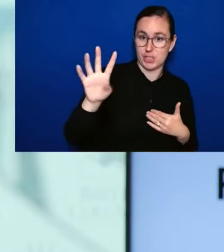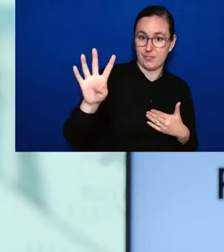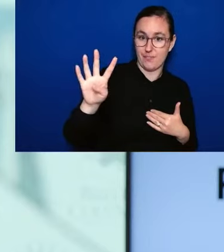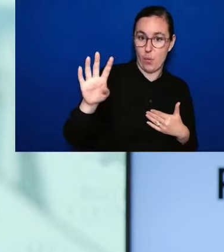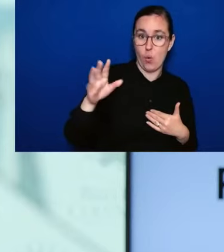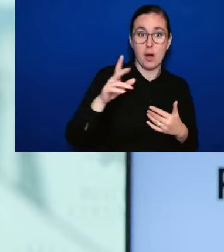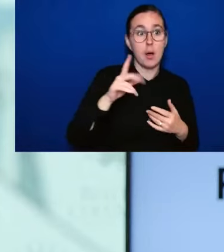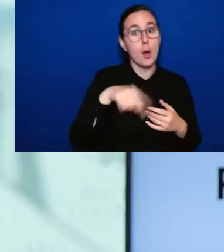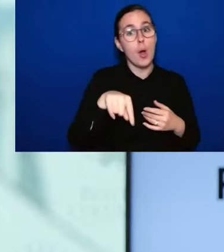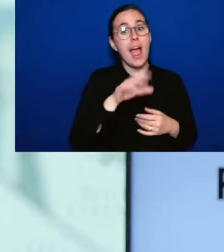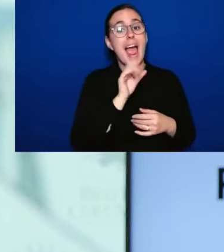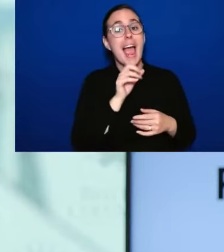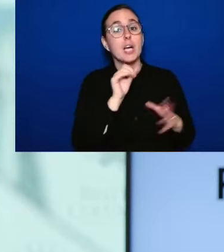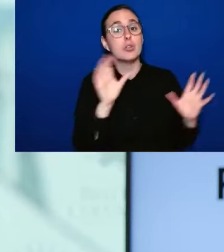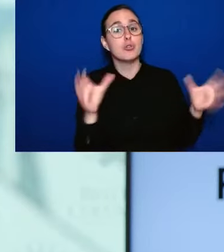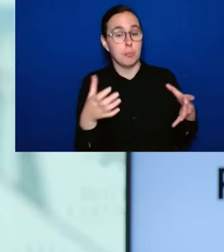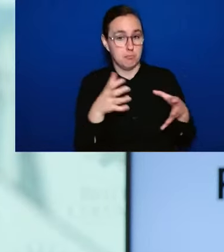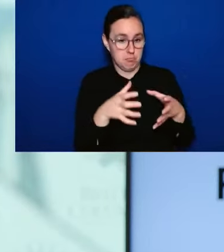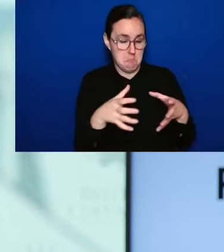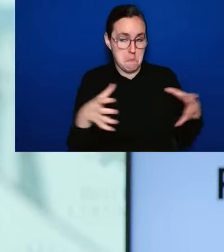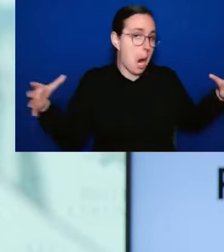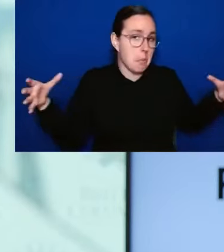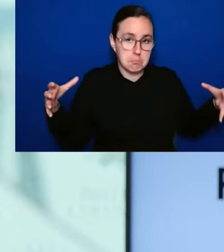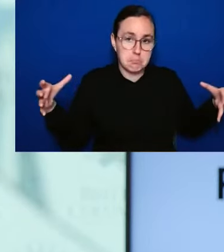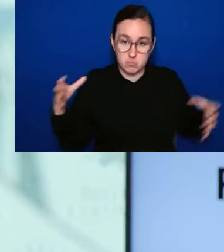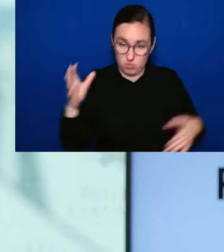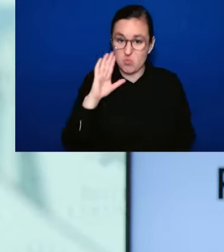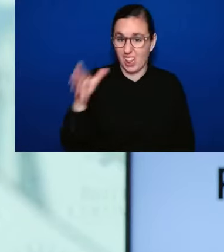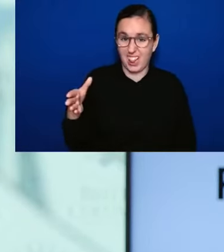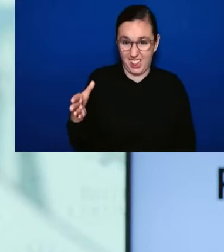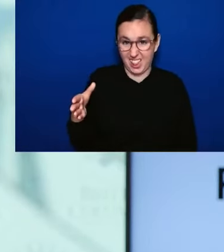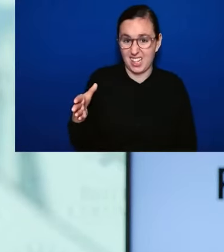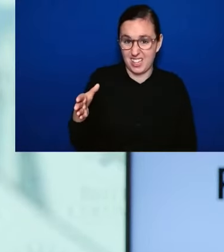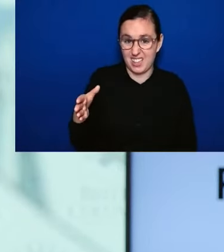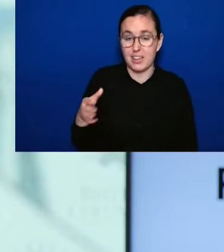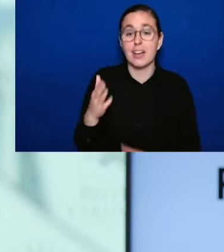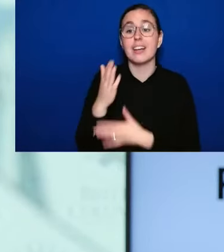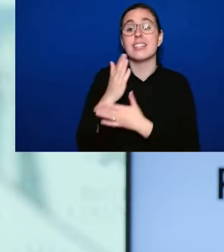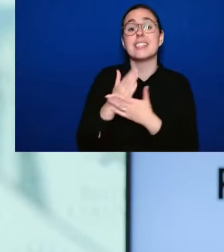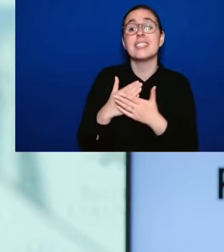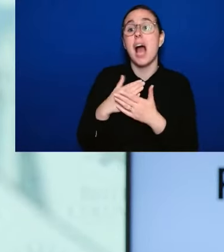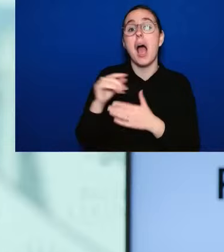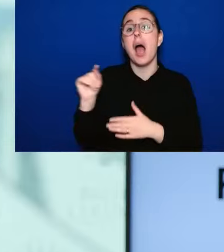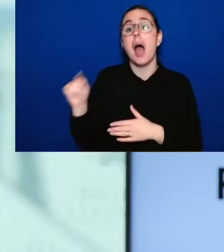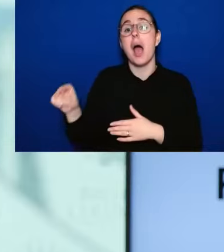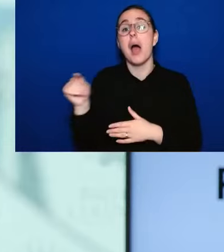in- the number of older people-